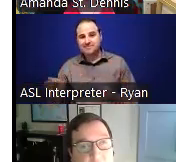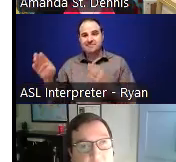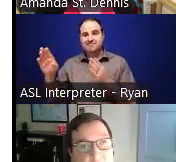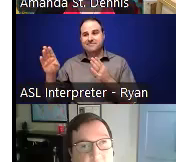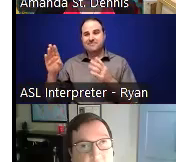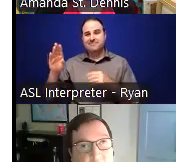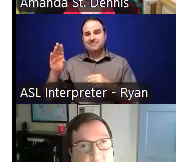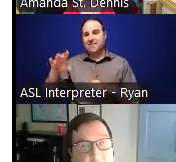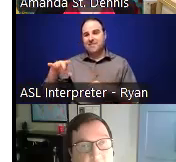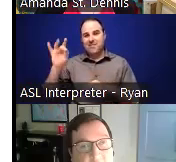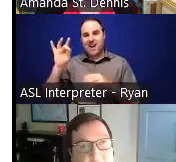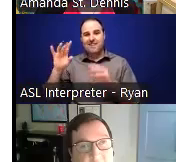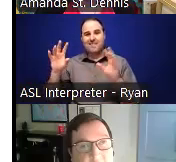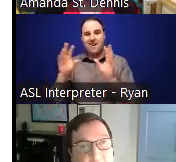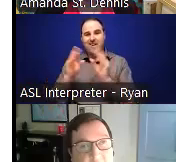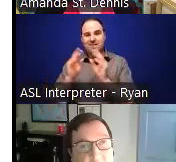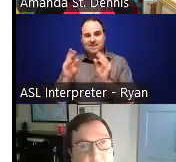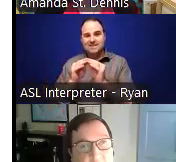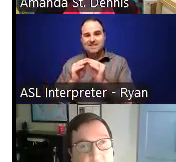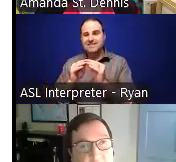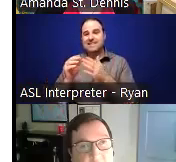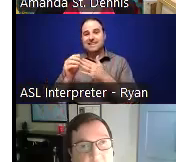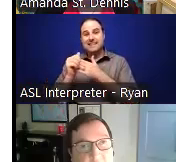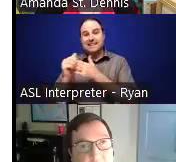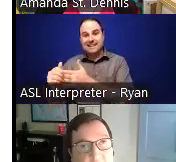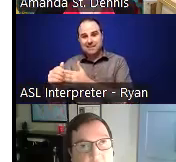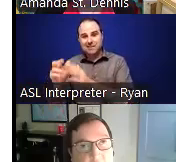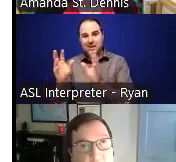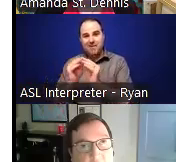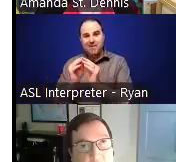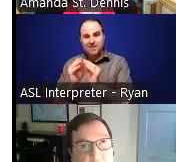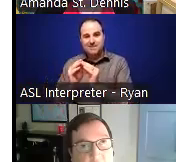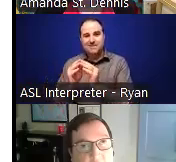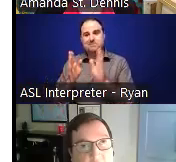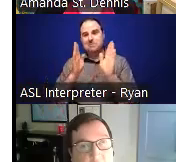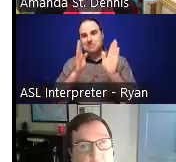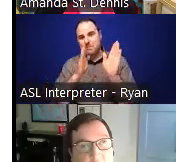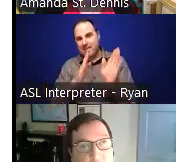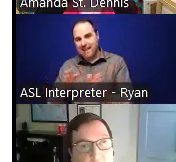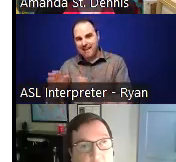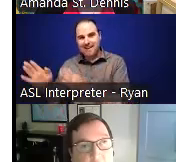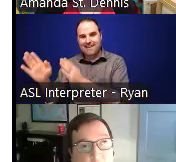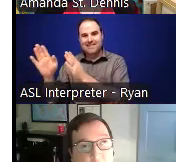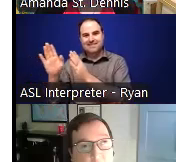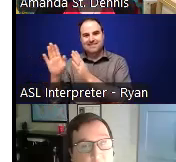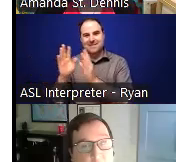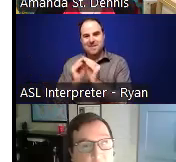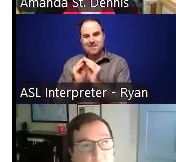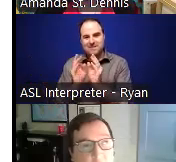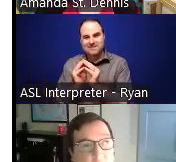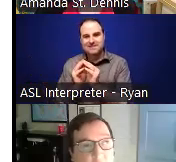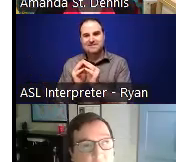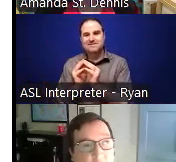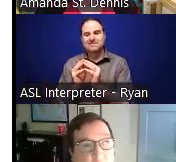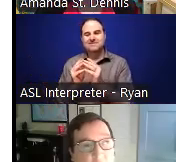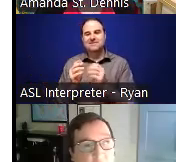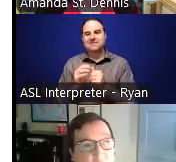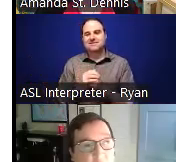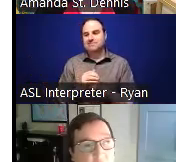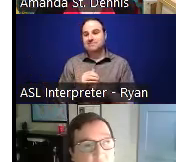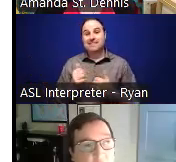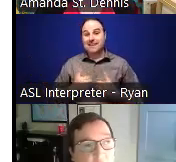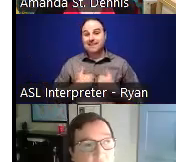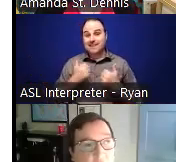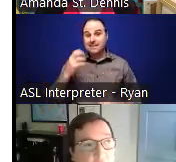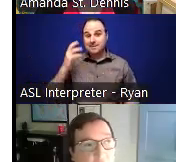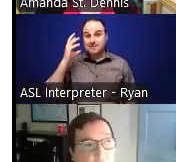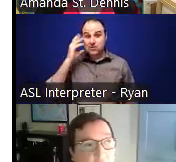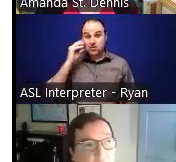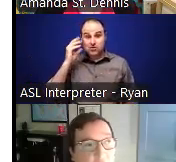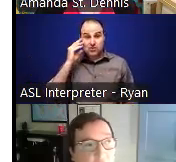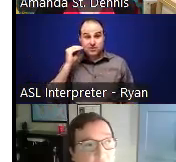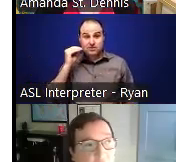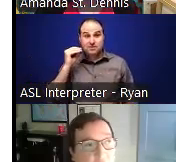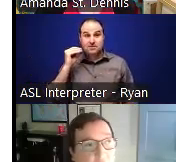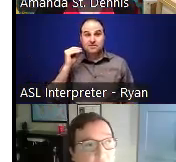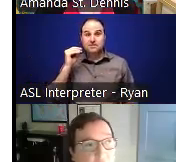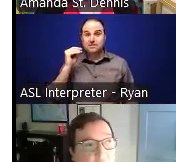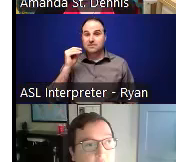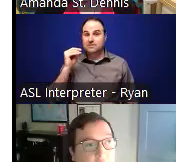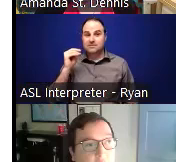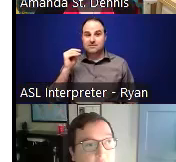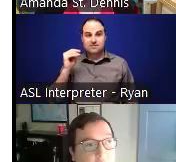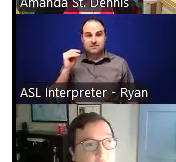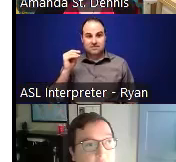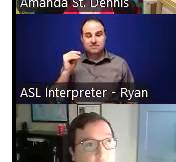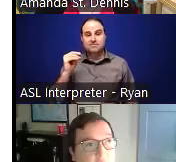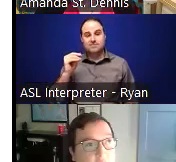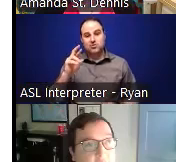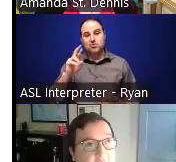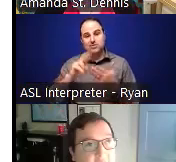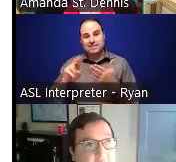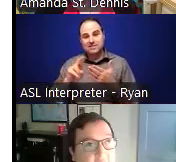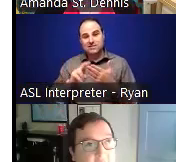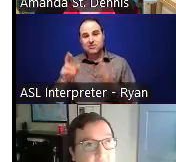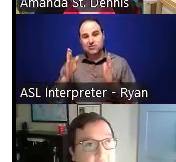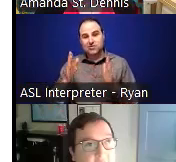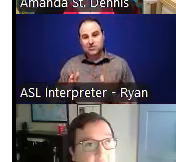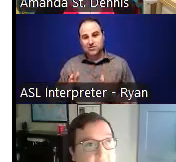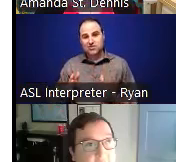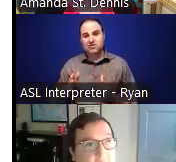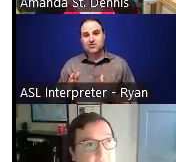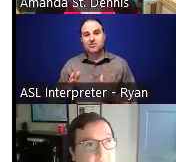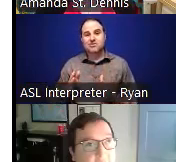the conference prep as lived experience researcher and passionate member of